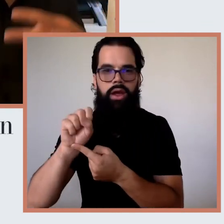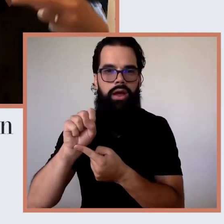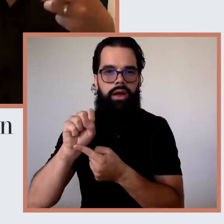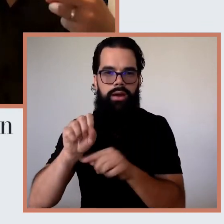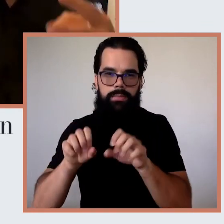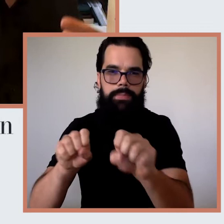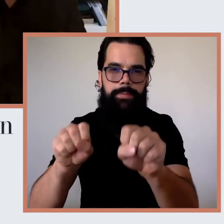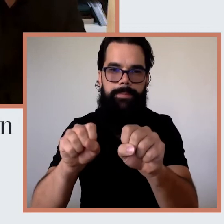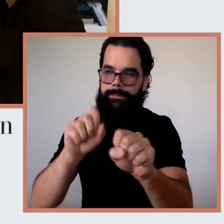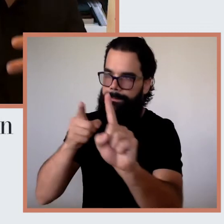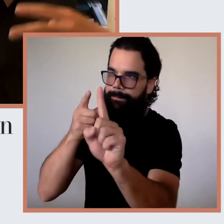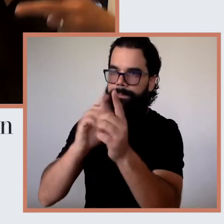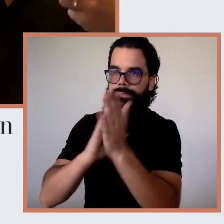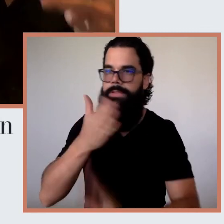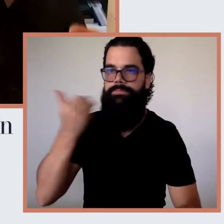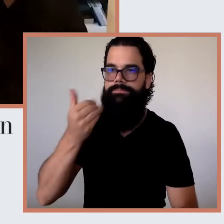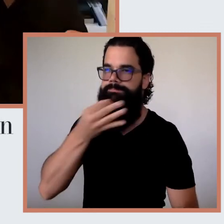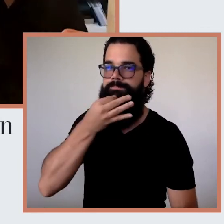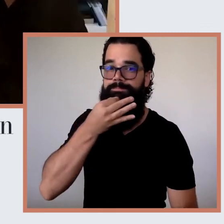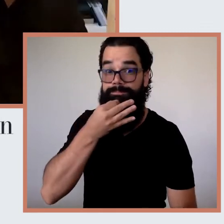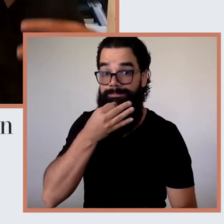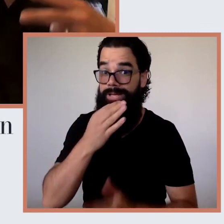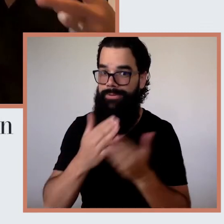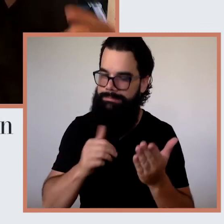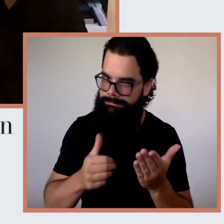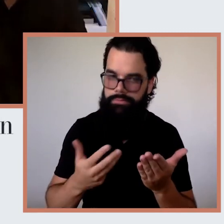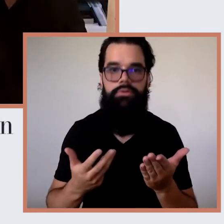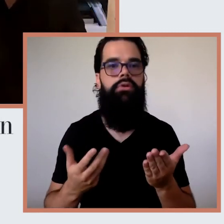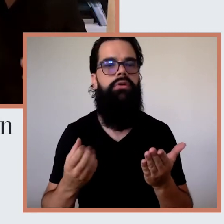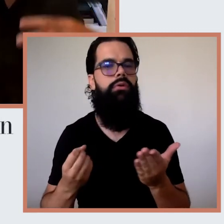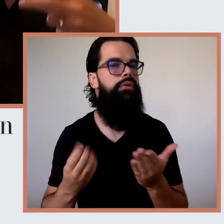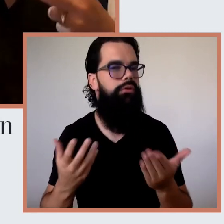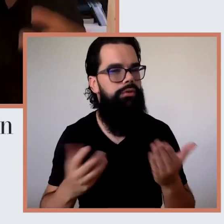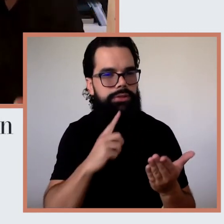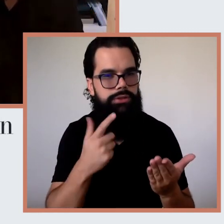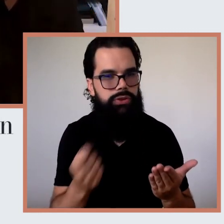aren't really able to work on their own technique, aren't able to get better, aren't able to grow as actors